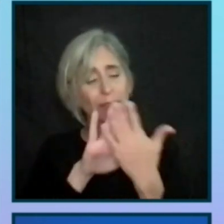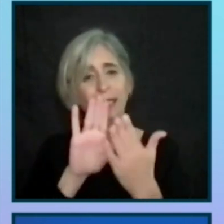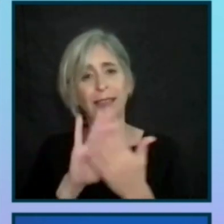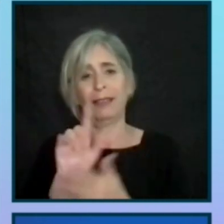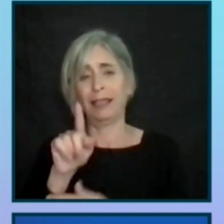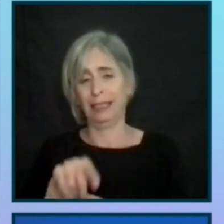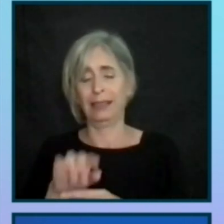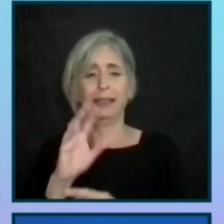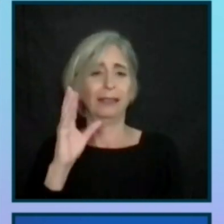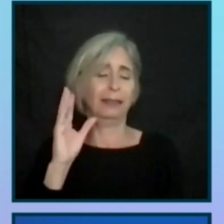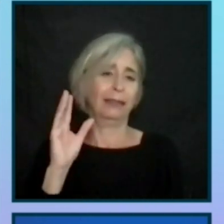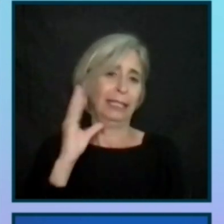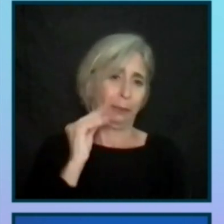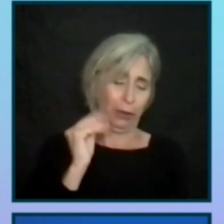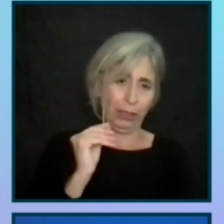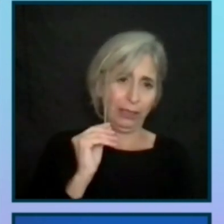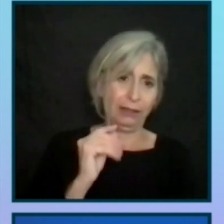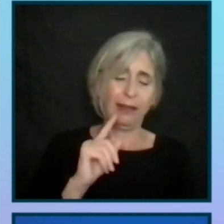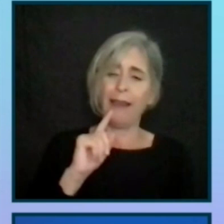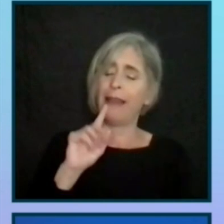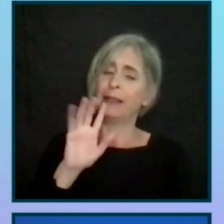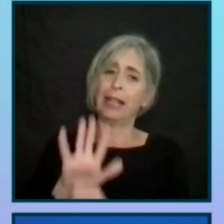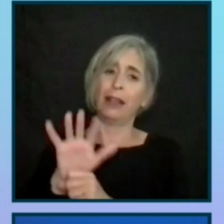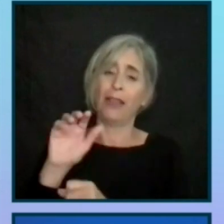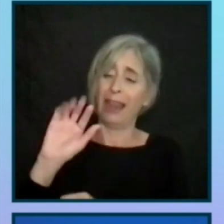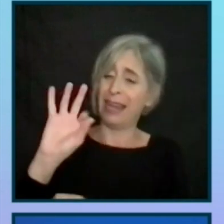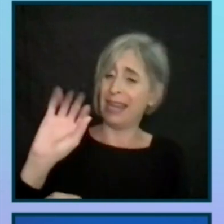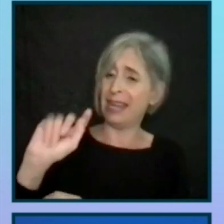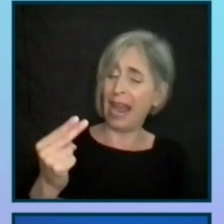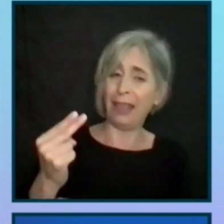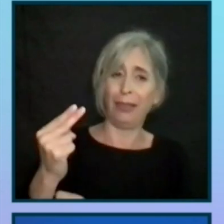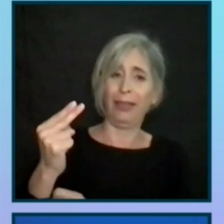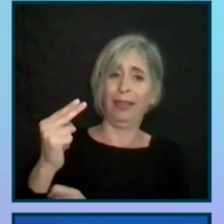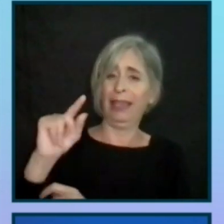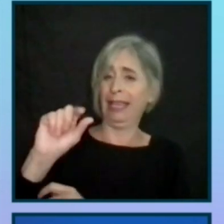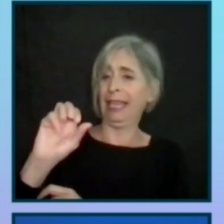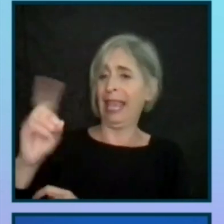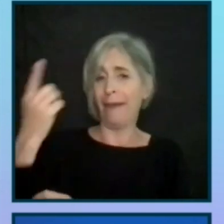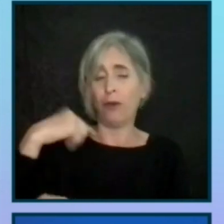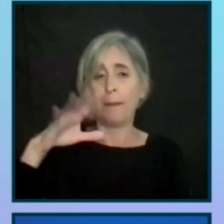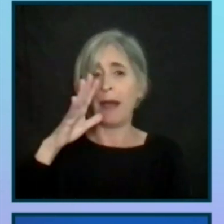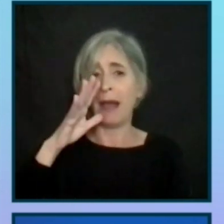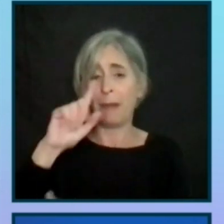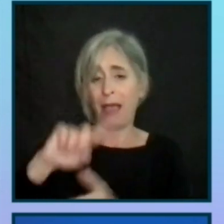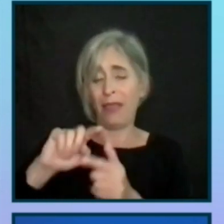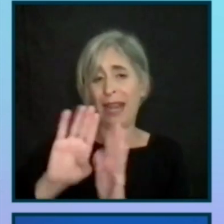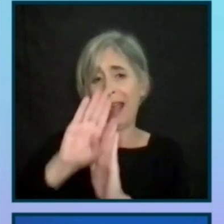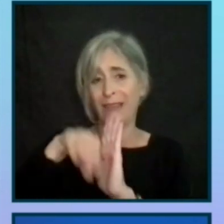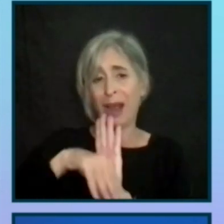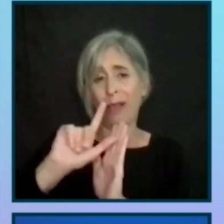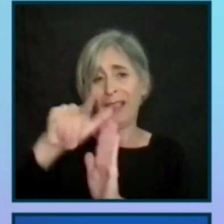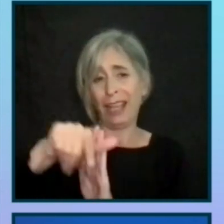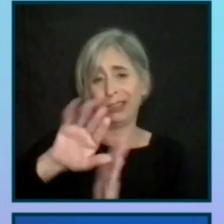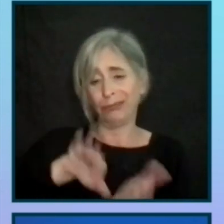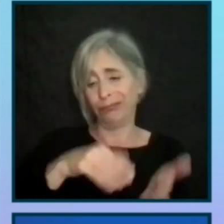So anyway, I dedicated the 9th GAAD to her and she passed away a half an hour later. But also I wanna add that the success